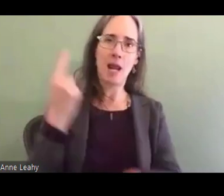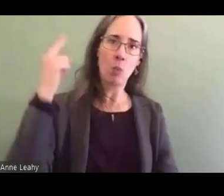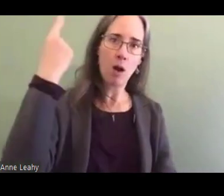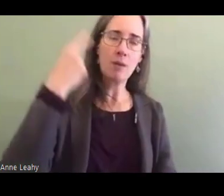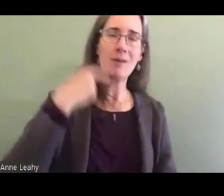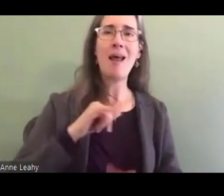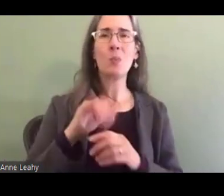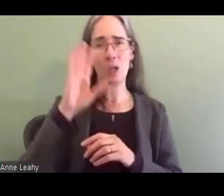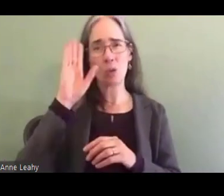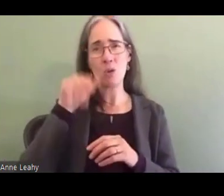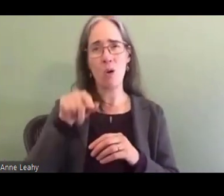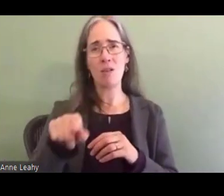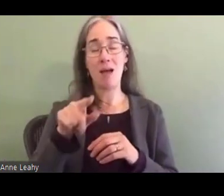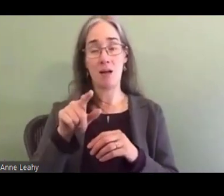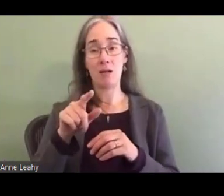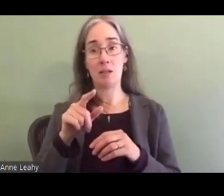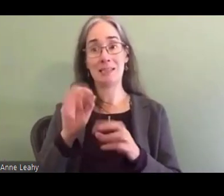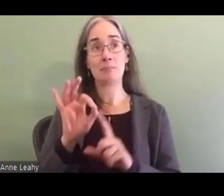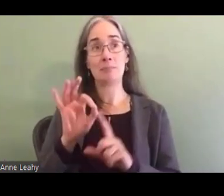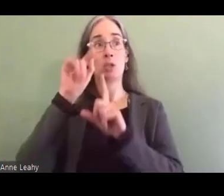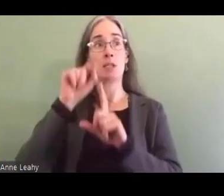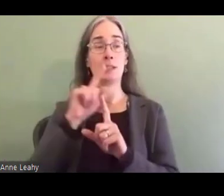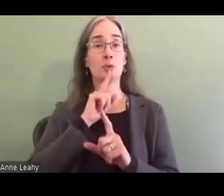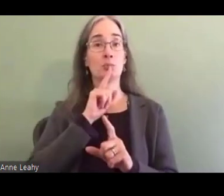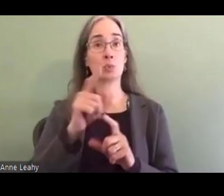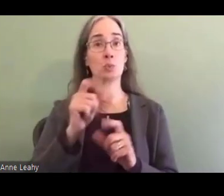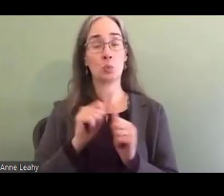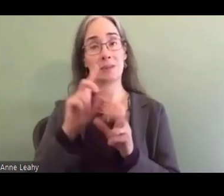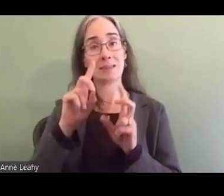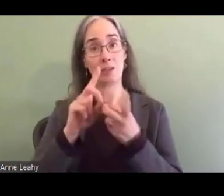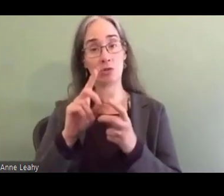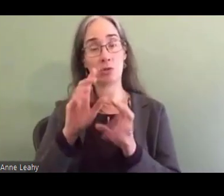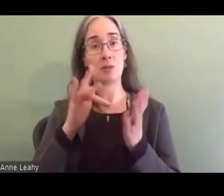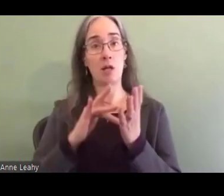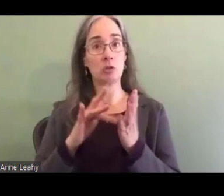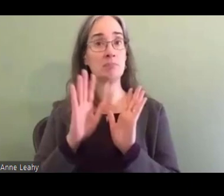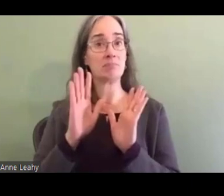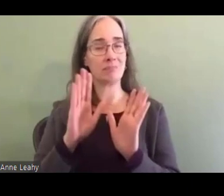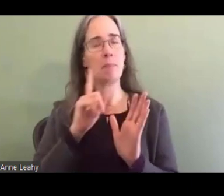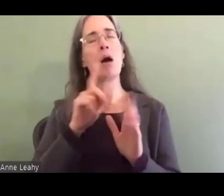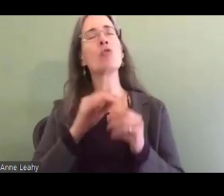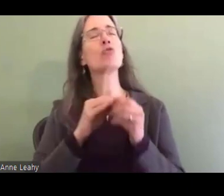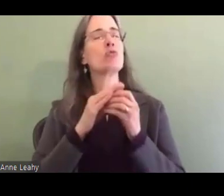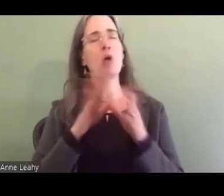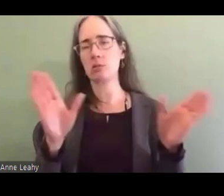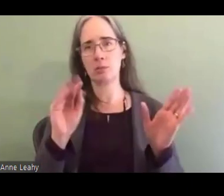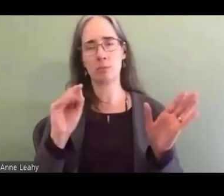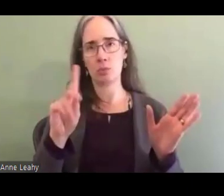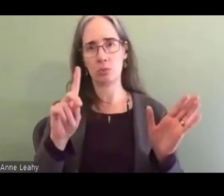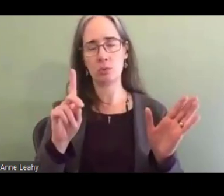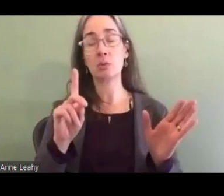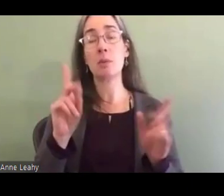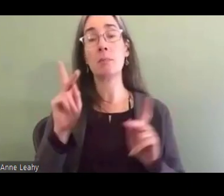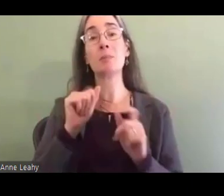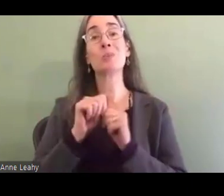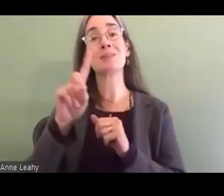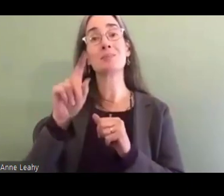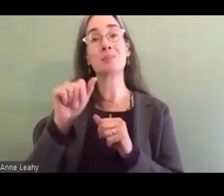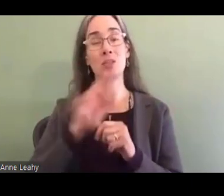And what we know, and especially is true with digital technology but across the board, when people with disabilities are included from the beginning,